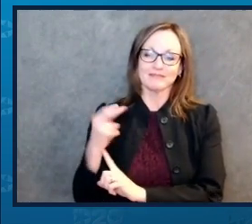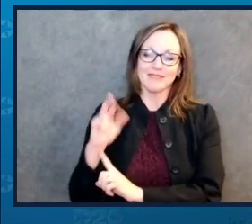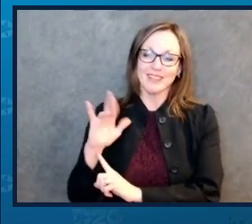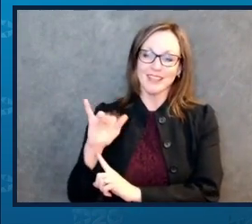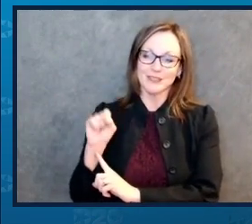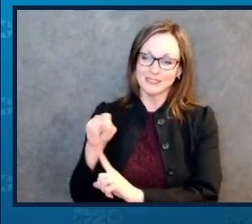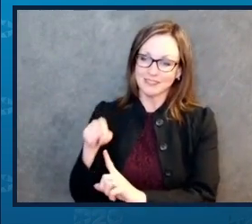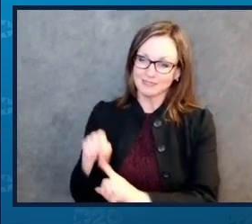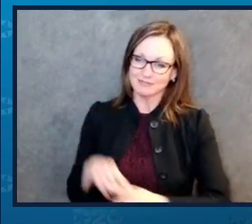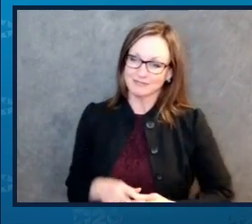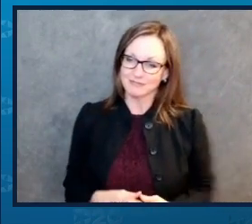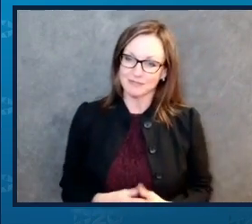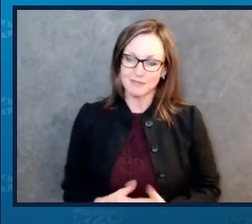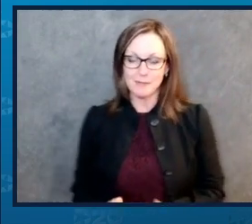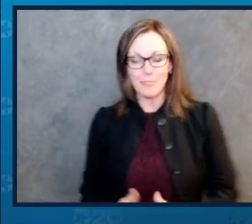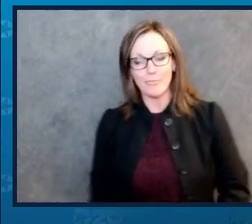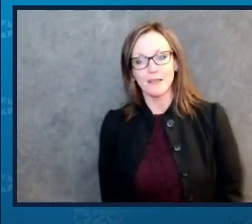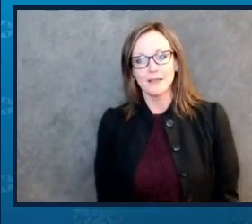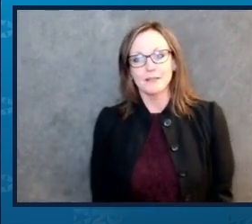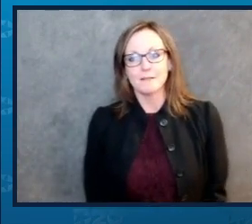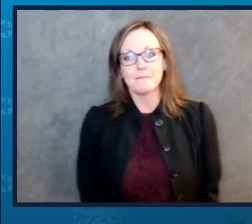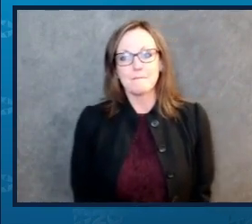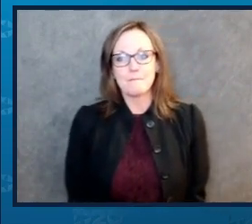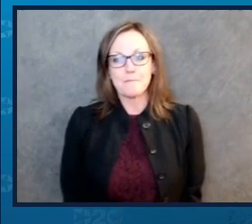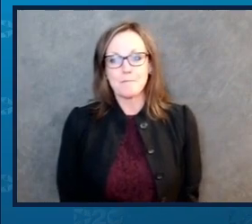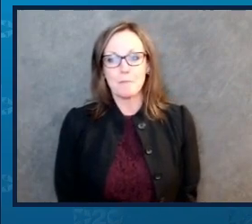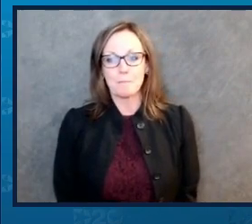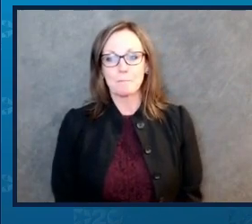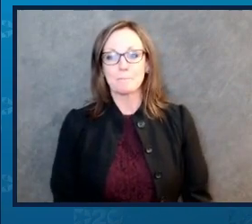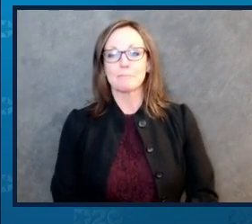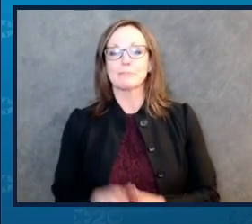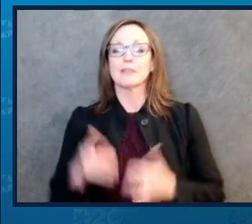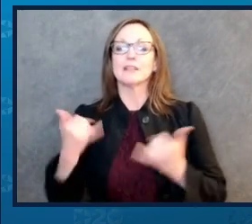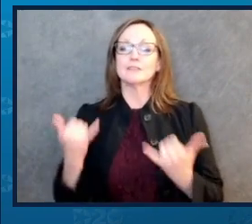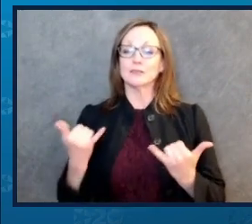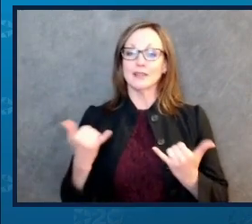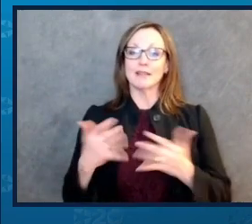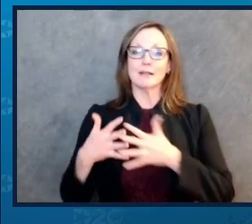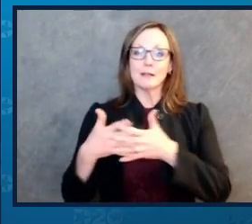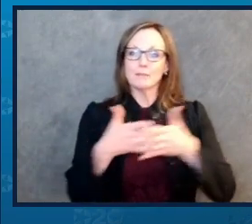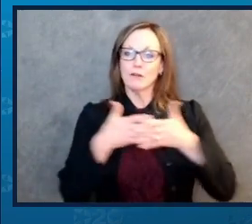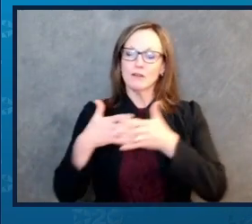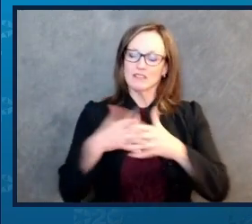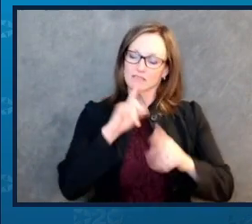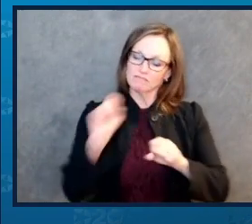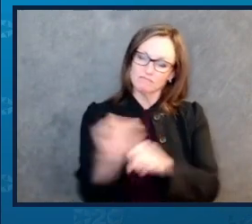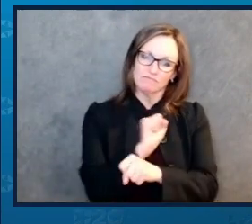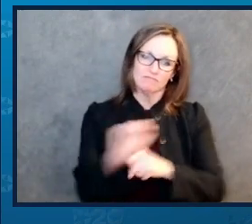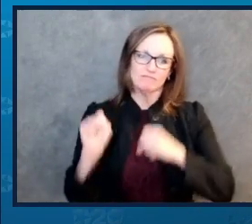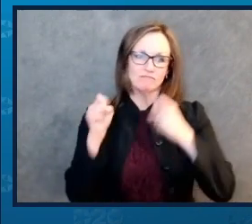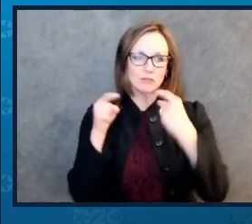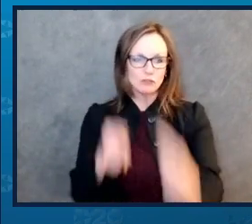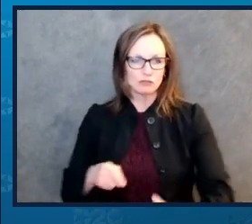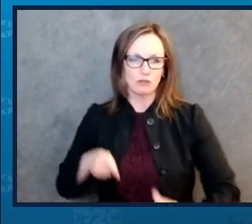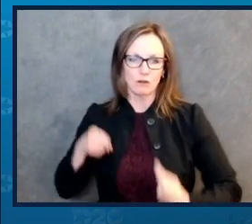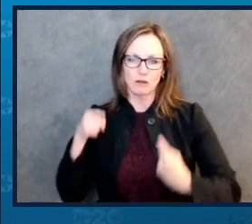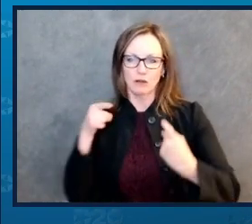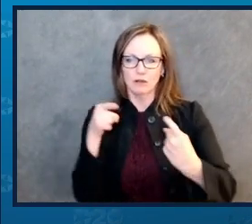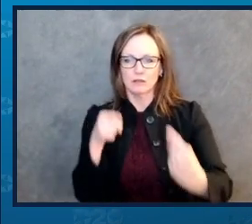ARE. TODAY IN AMERICA, WE ARE STRUGGLING. FAMILIES ARE FIGHTING TO KEEP